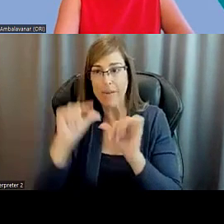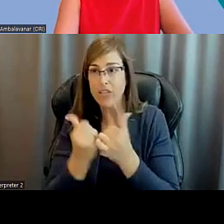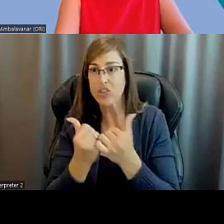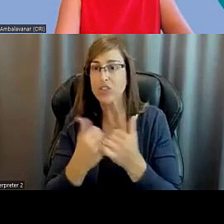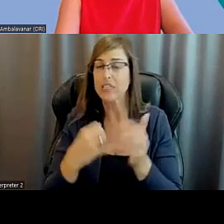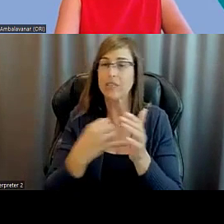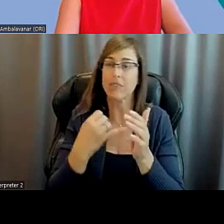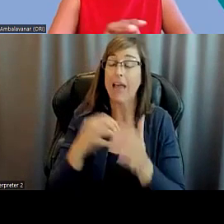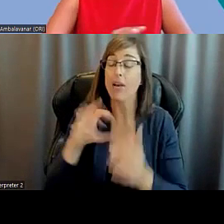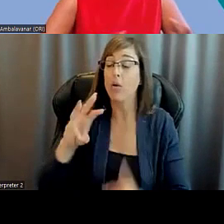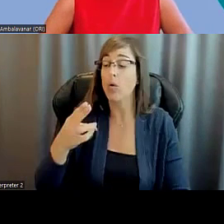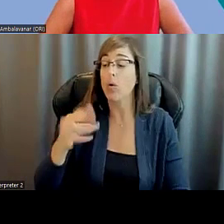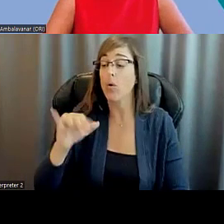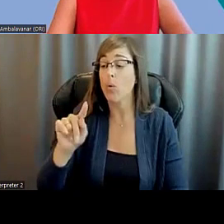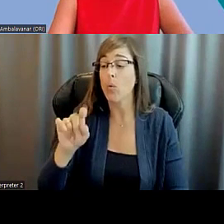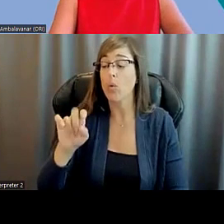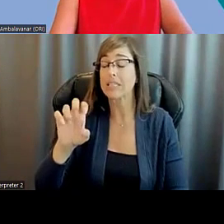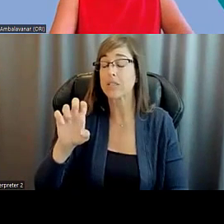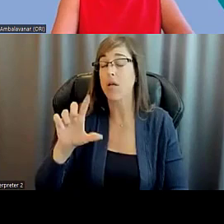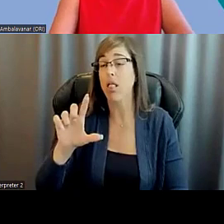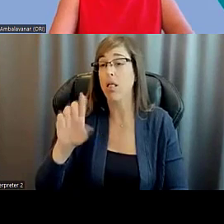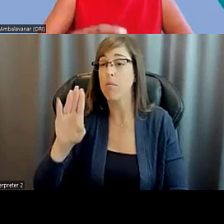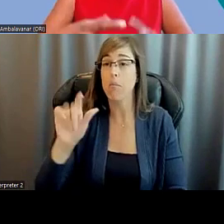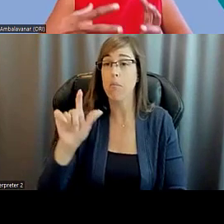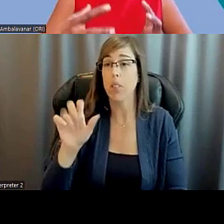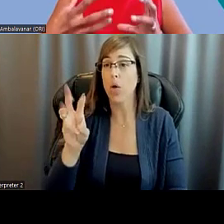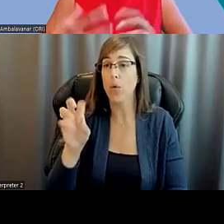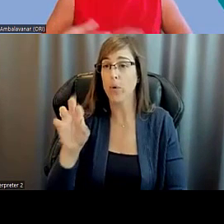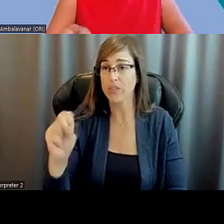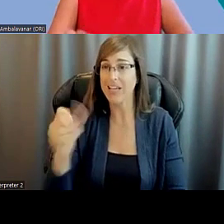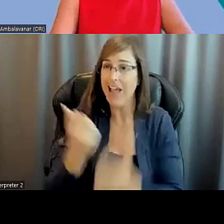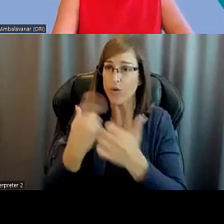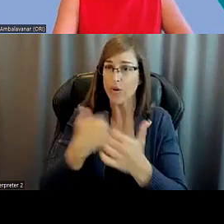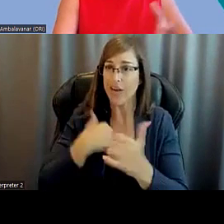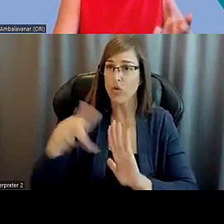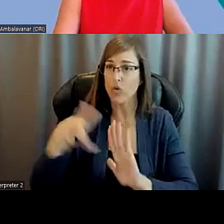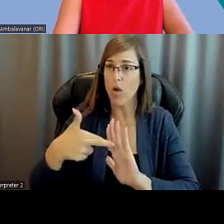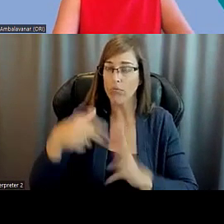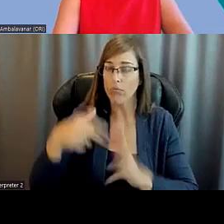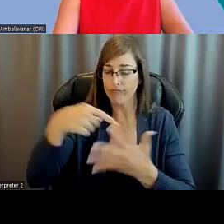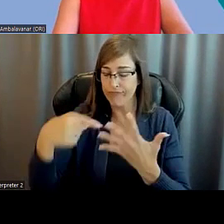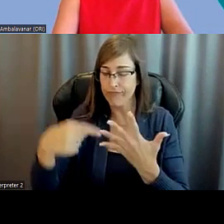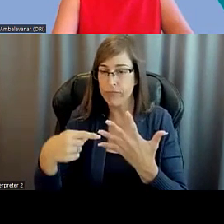we all have a role in it. We .. You know what our roles are,